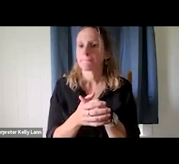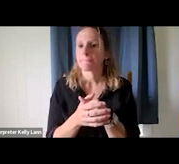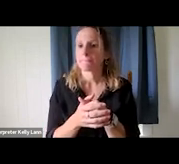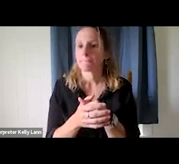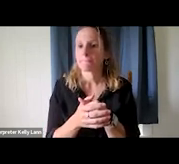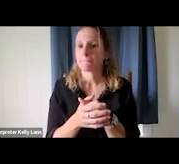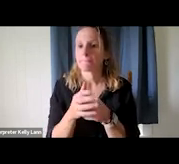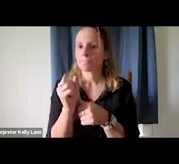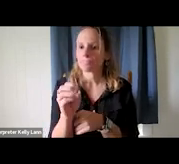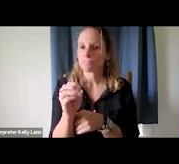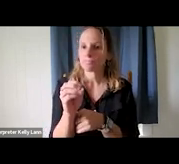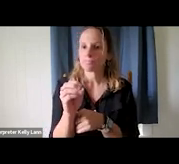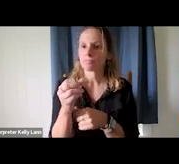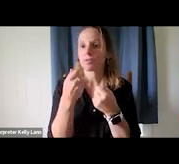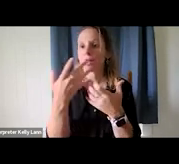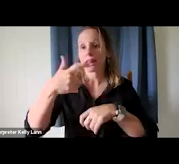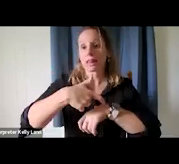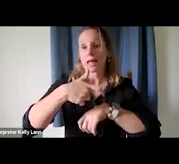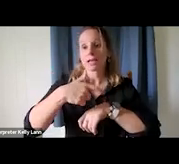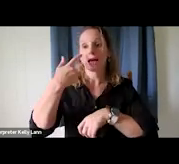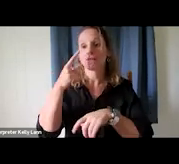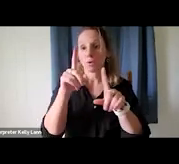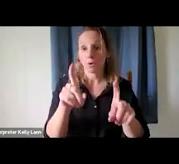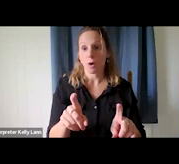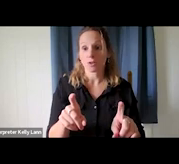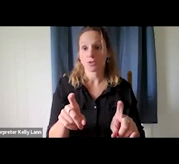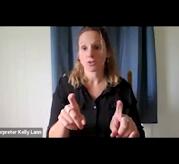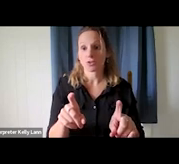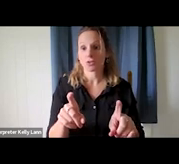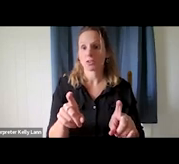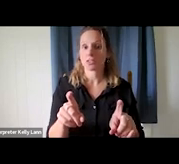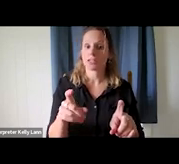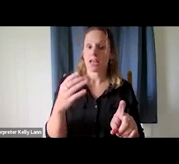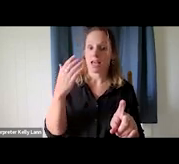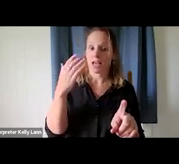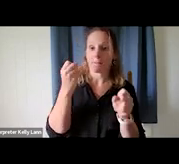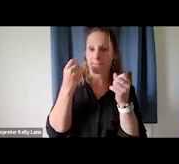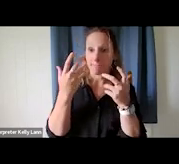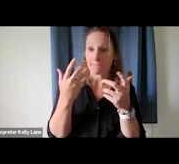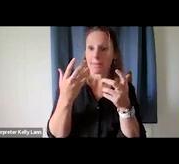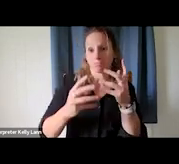So we have plenty of time for questions, we have many that have come in. So just as a reminder for folks,